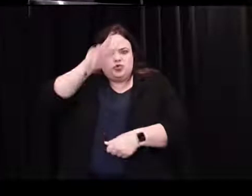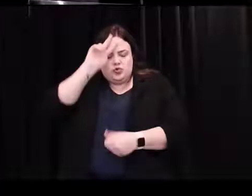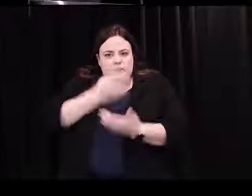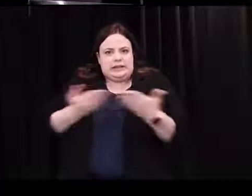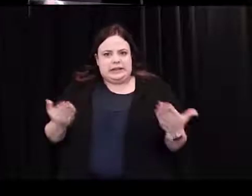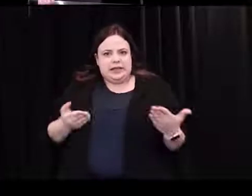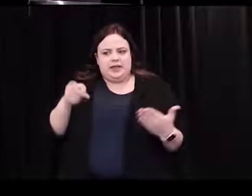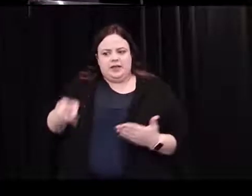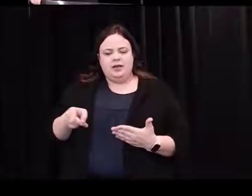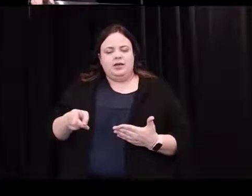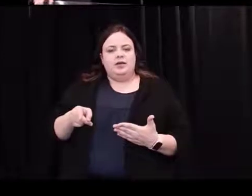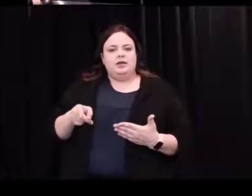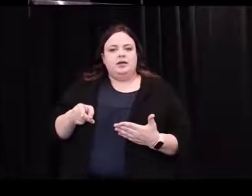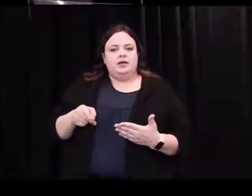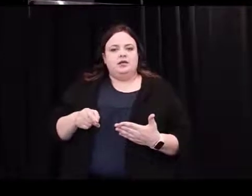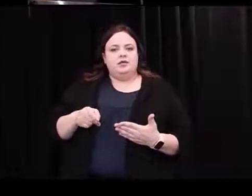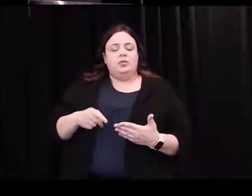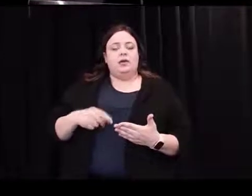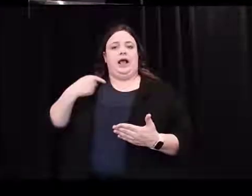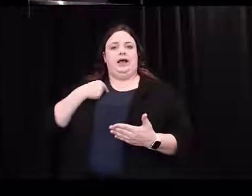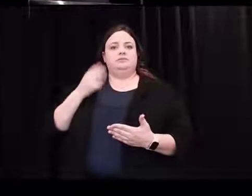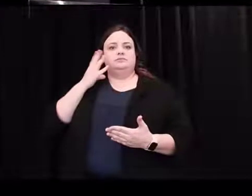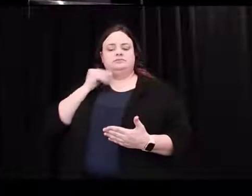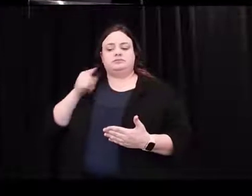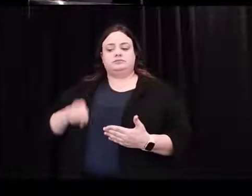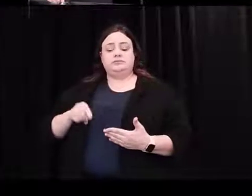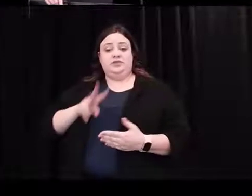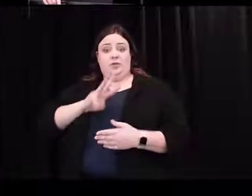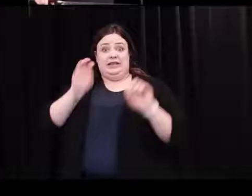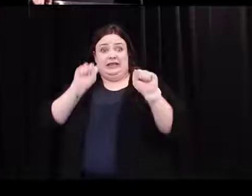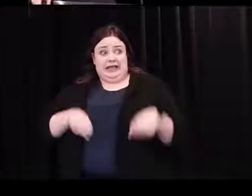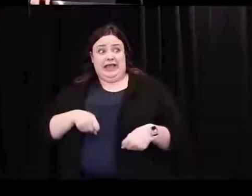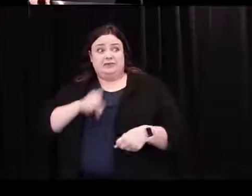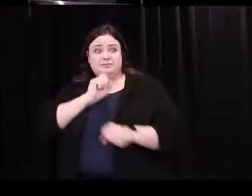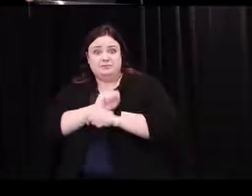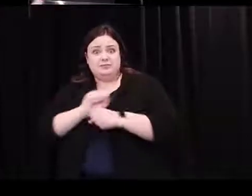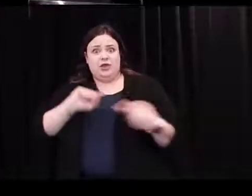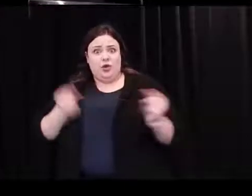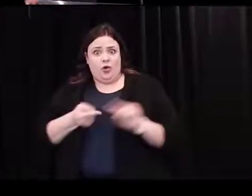And that's when I came up to the conclusion that websites actually can hurt people. Attempting to